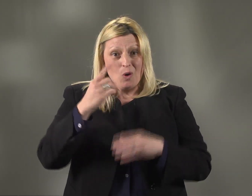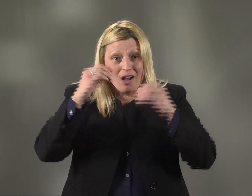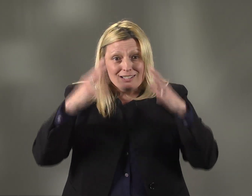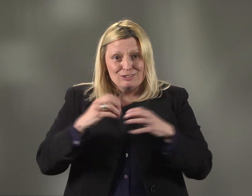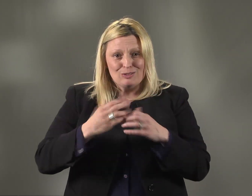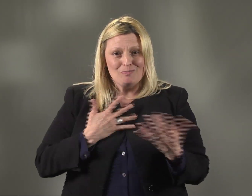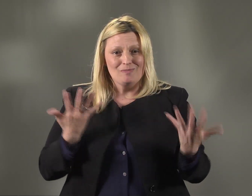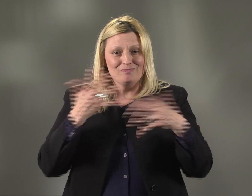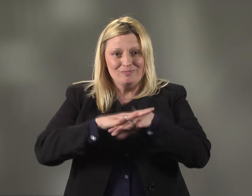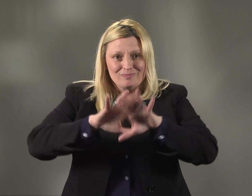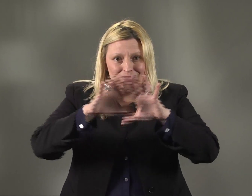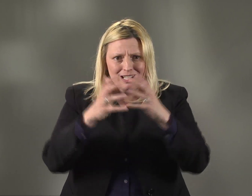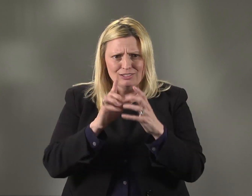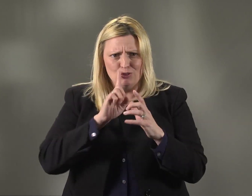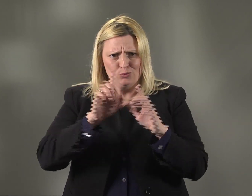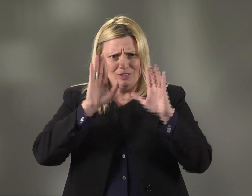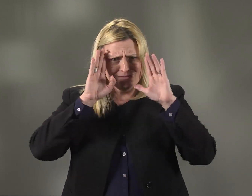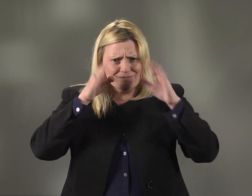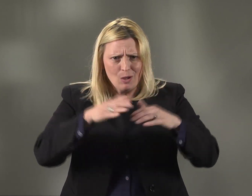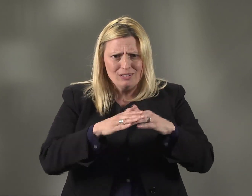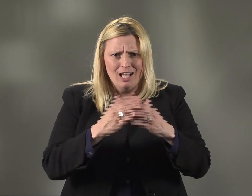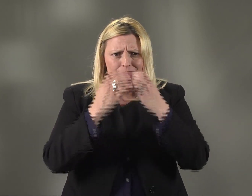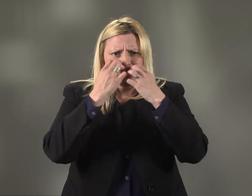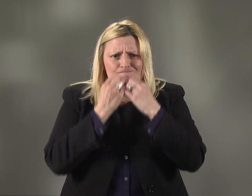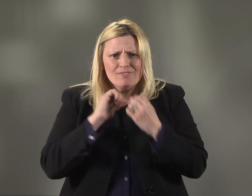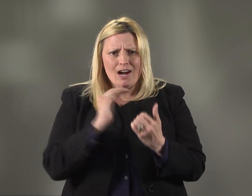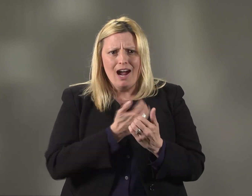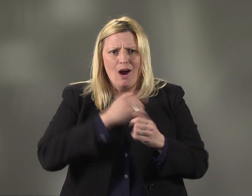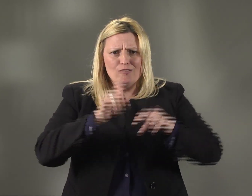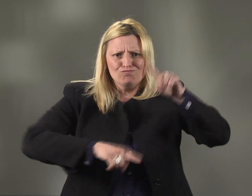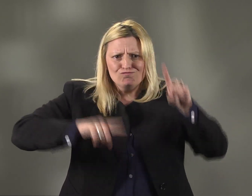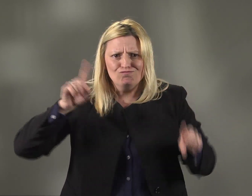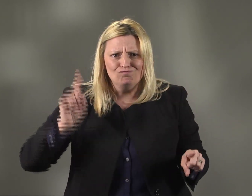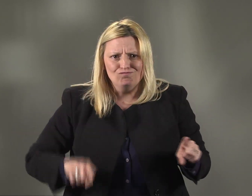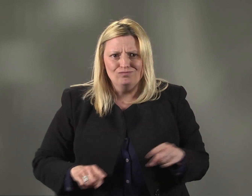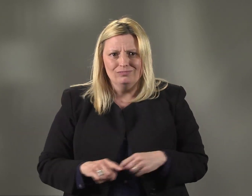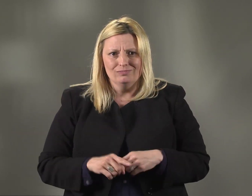I had one teacher in my mainstream class that focused on embracing all of our differences.